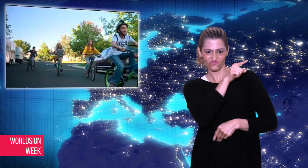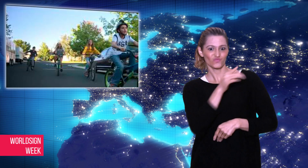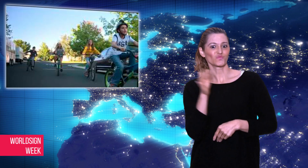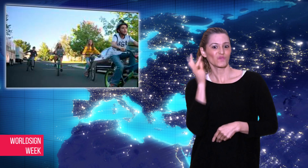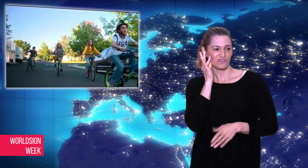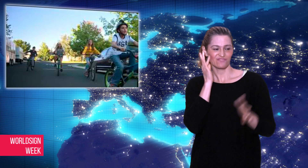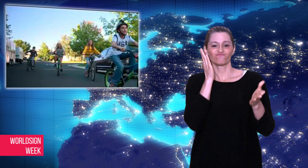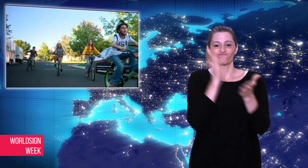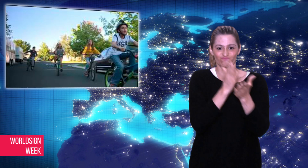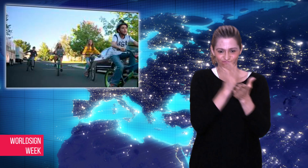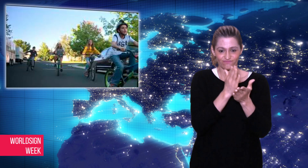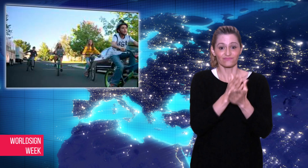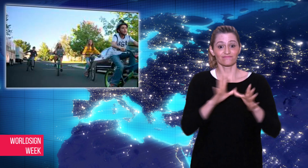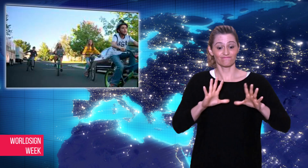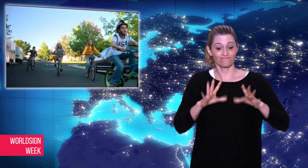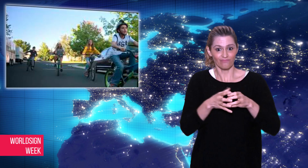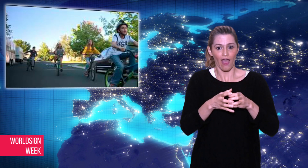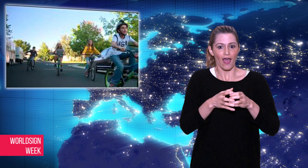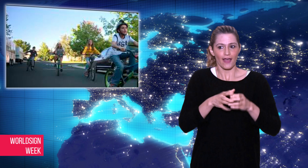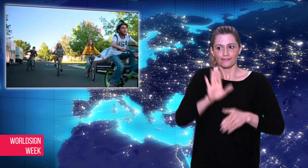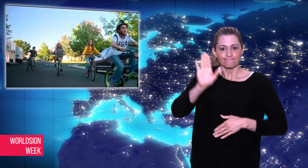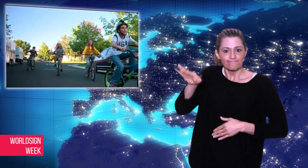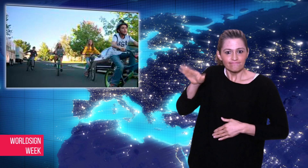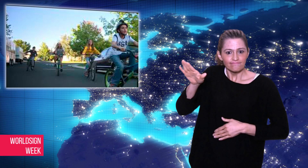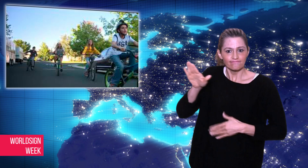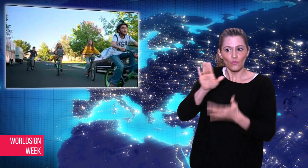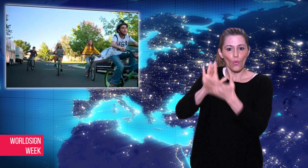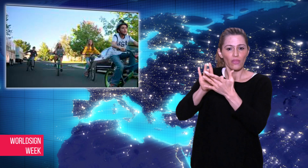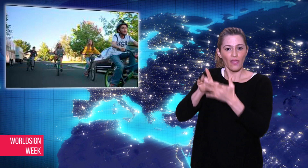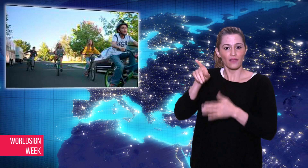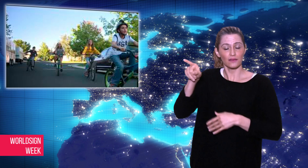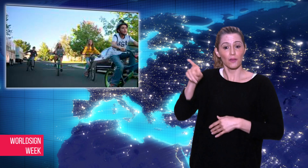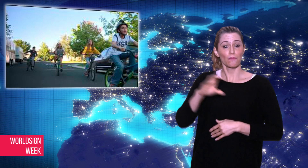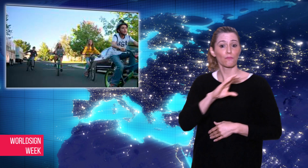and confirmed it was her.